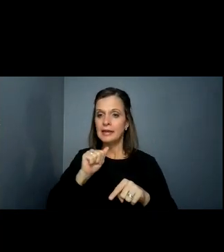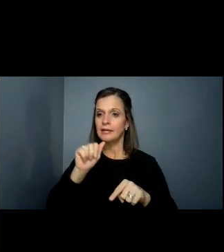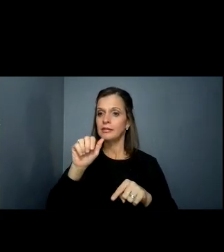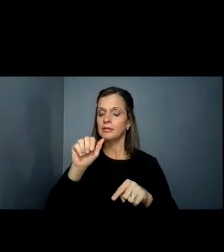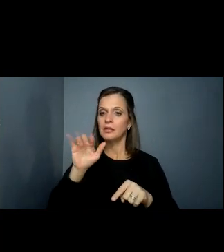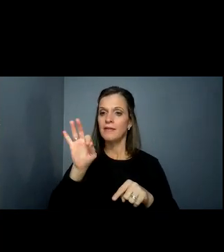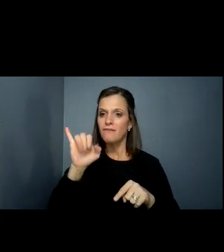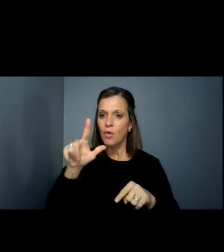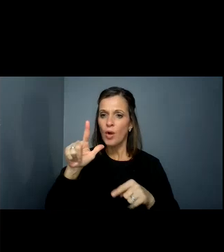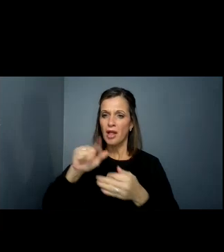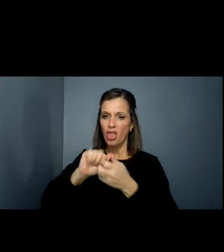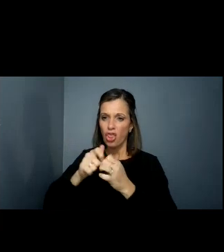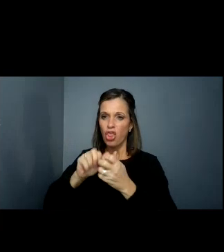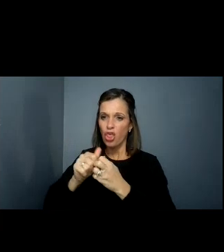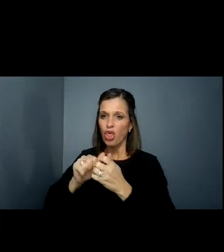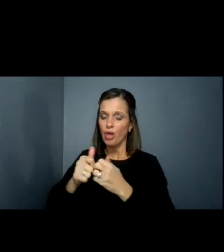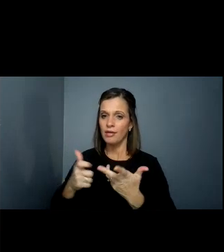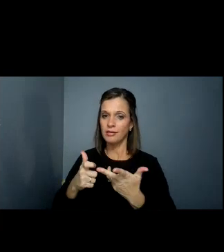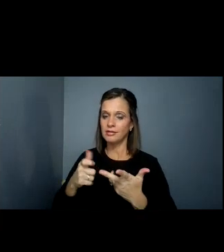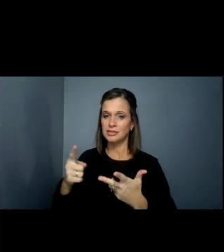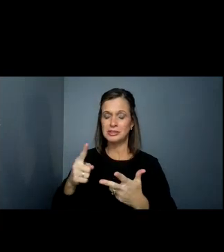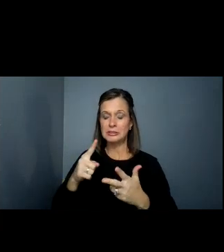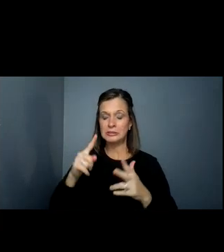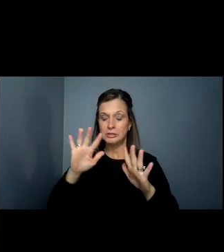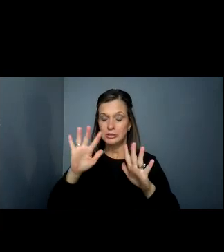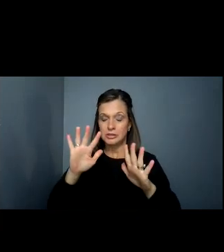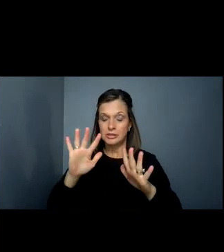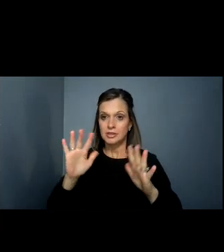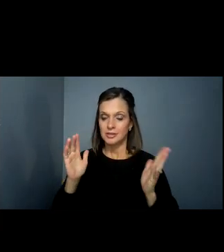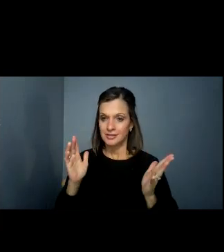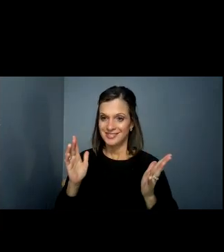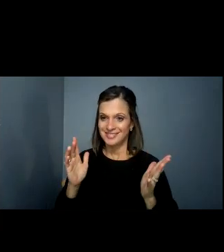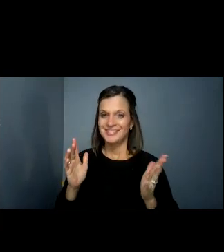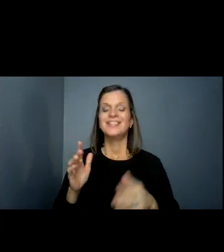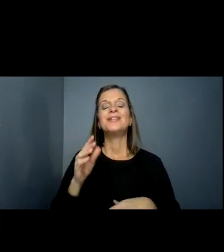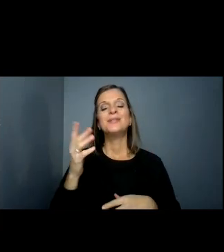that we can talk to our consumers about or recommend is auditory training.